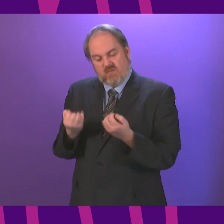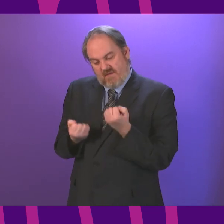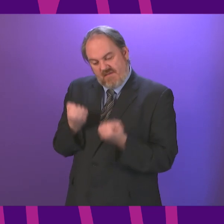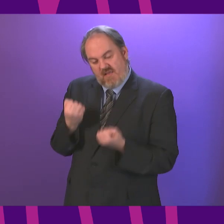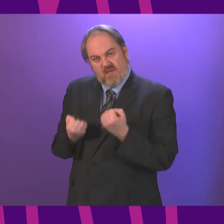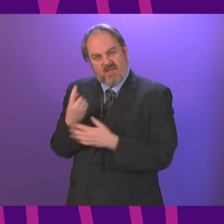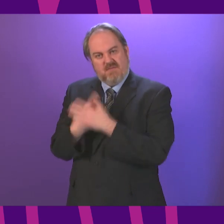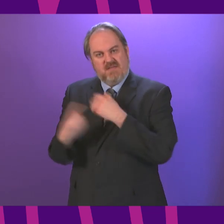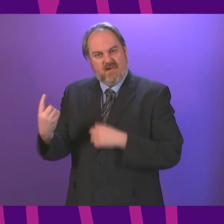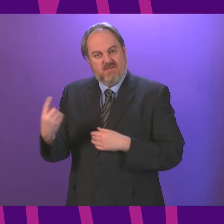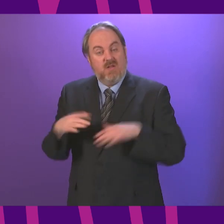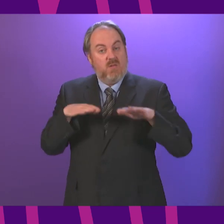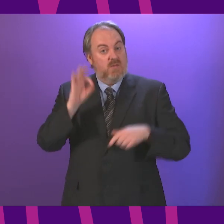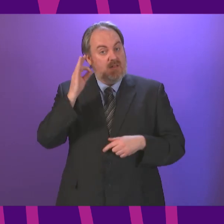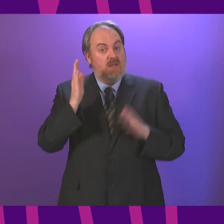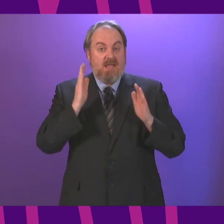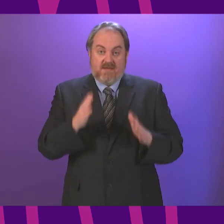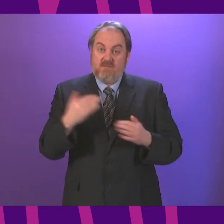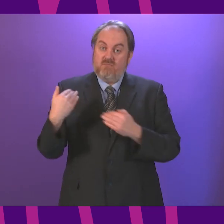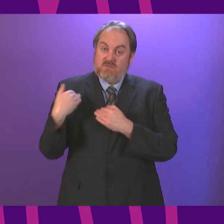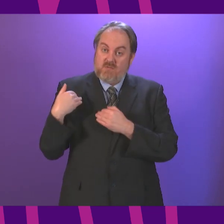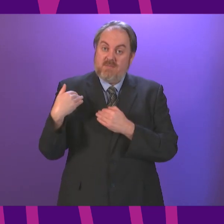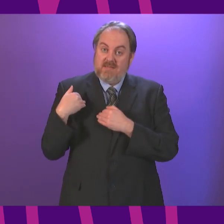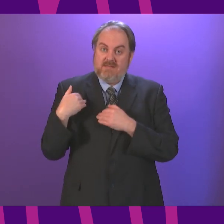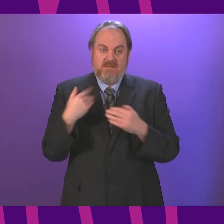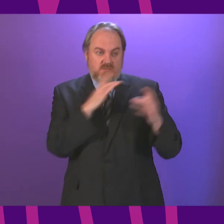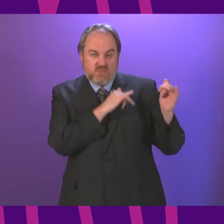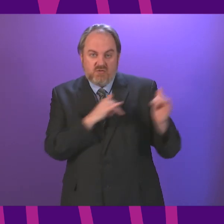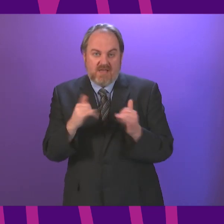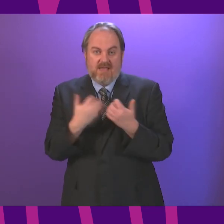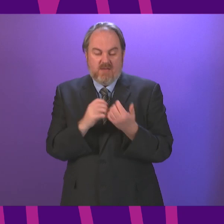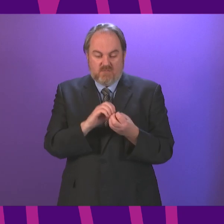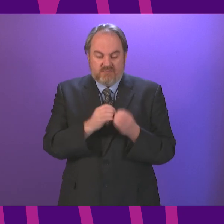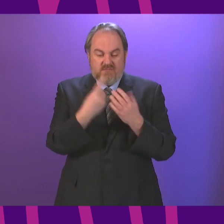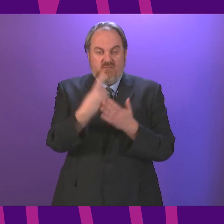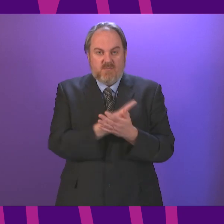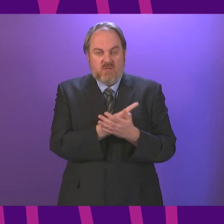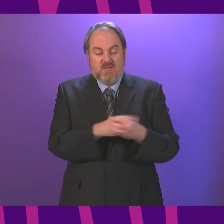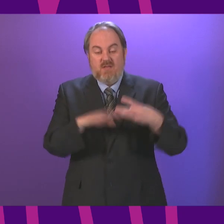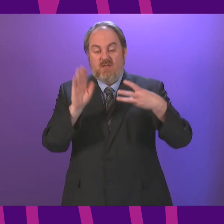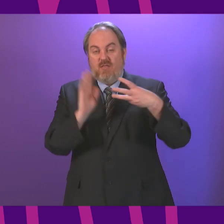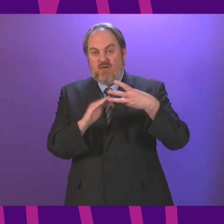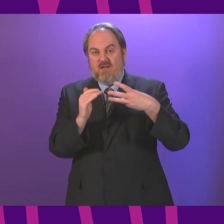local authorities have statutory duties of quality improvement and reporting; and the third level is external inspection.